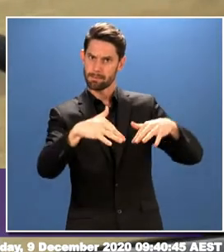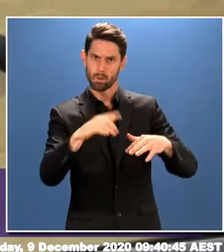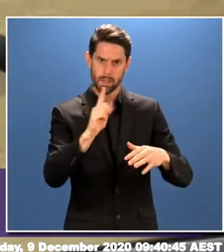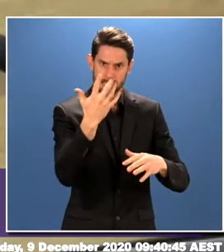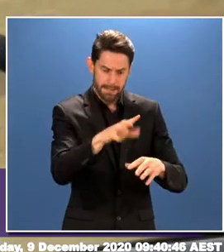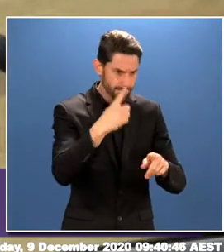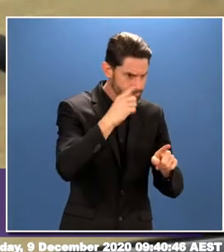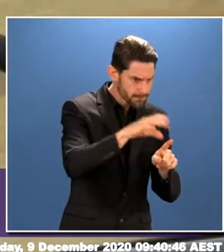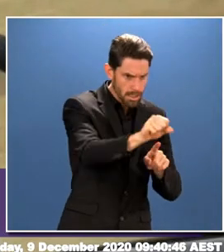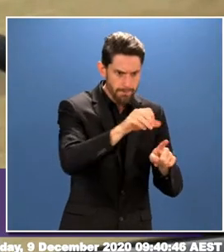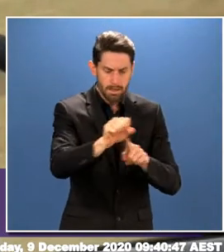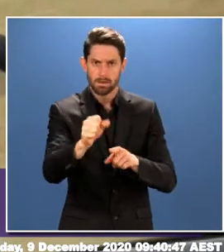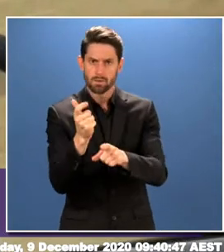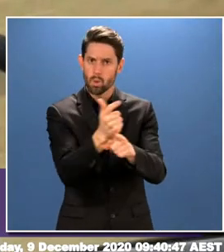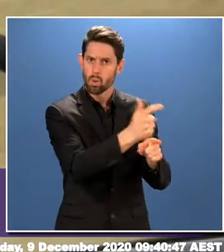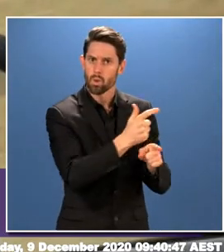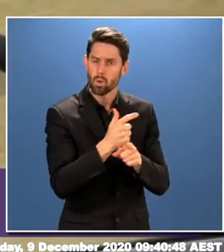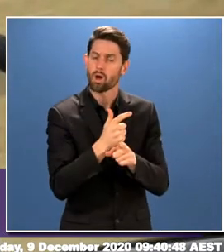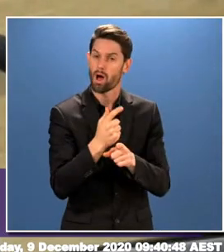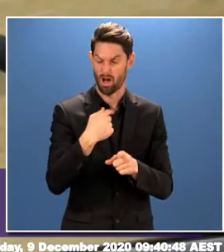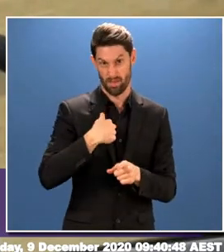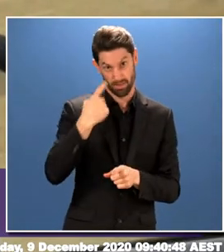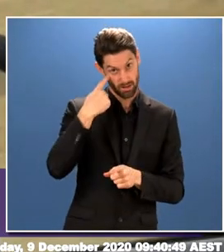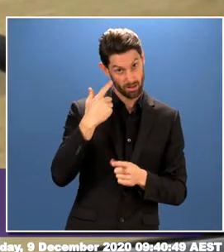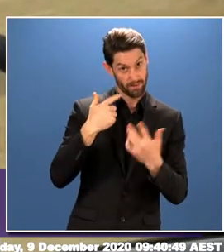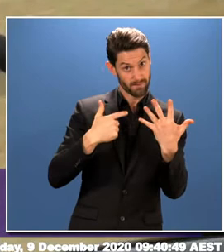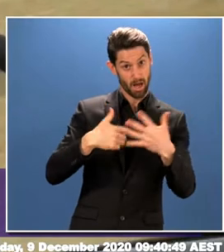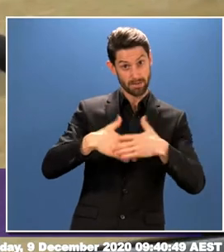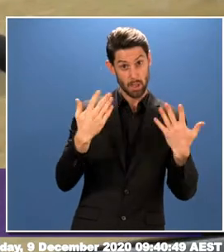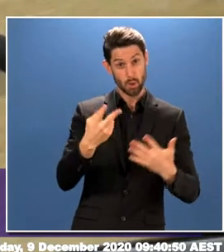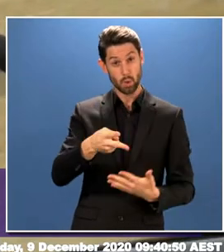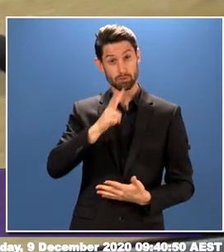I imagine that a five-day Summit including 250 participants from around